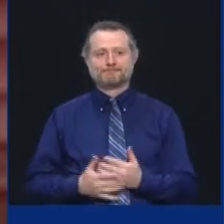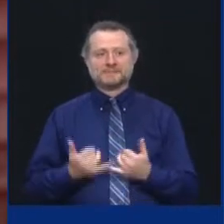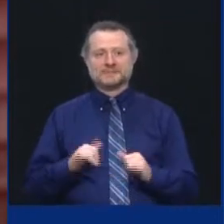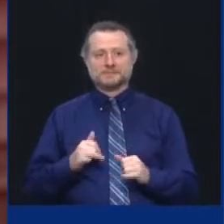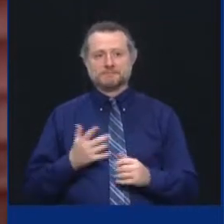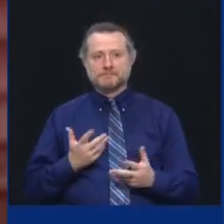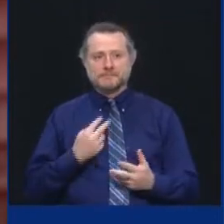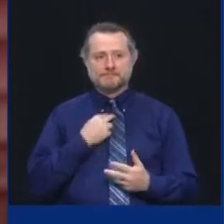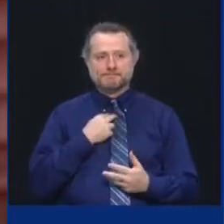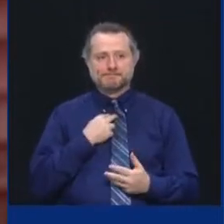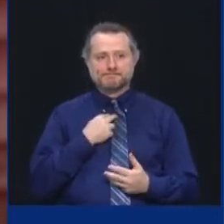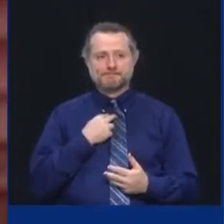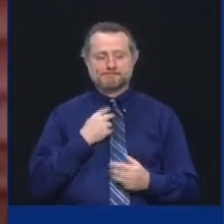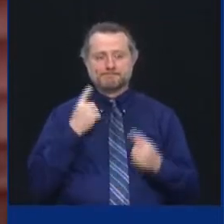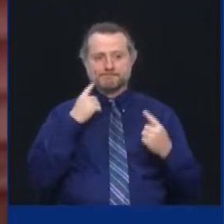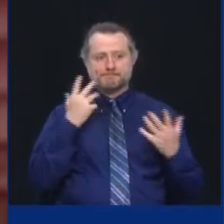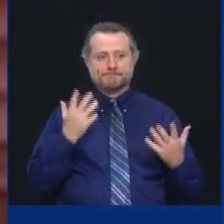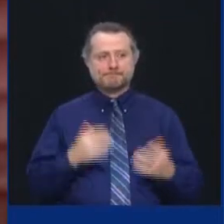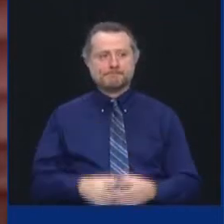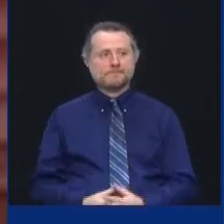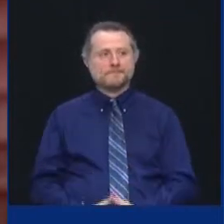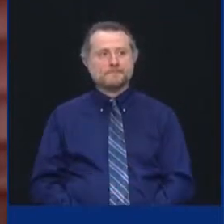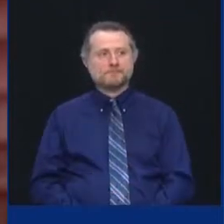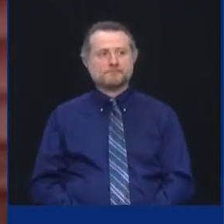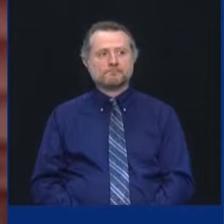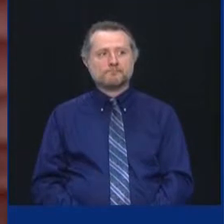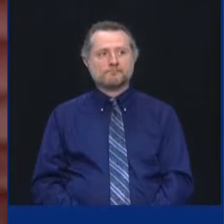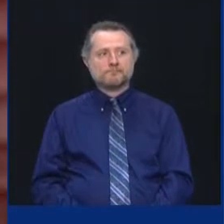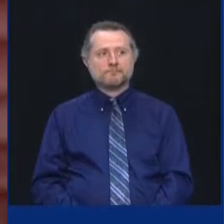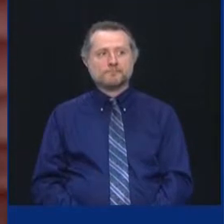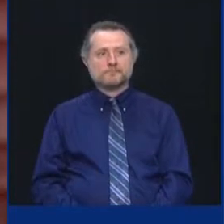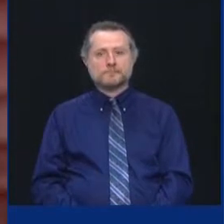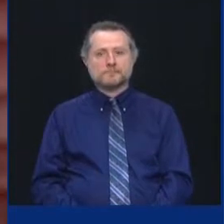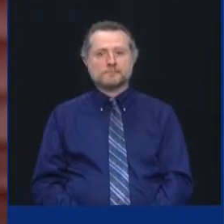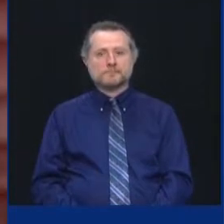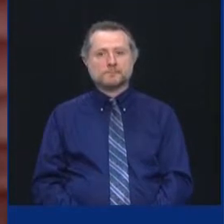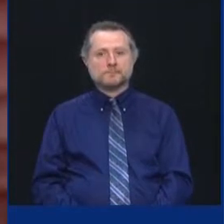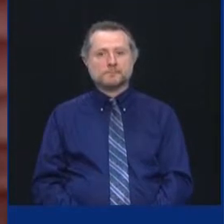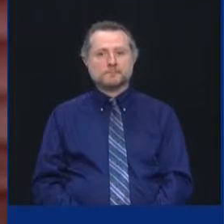THROUGH THIS COVID PANDEMIC. WANT TO TALK ABOUT TODAY AND